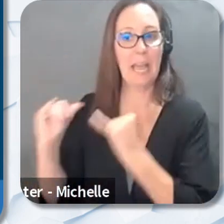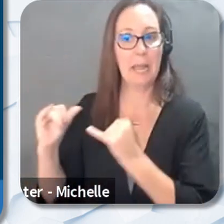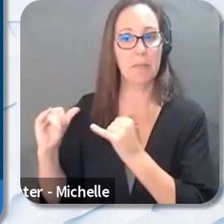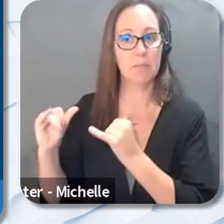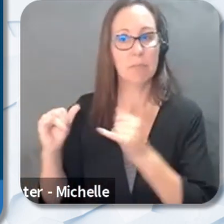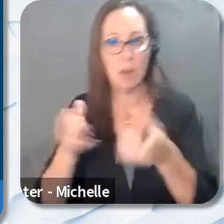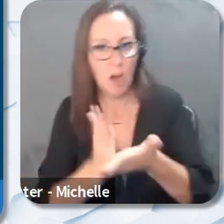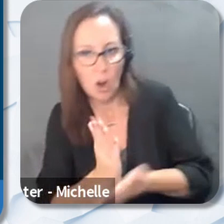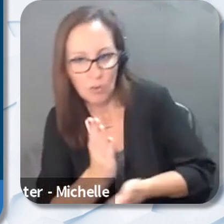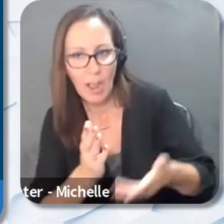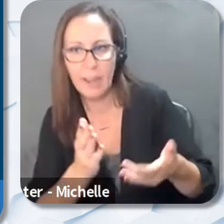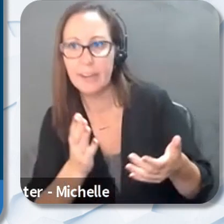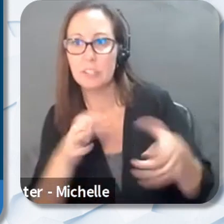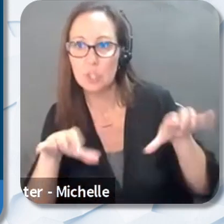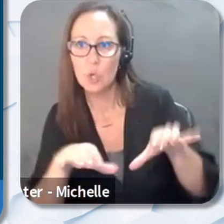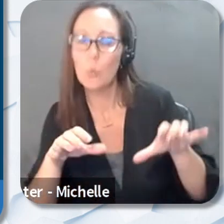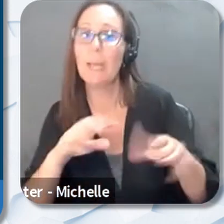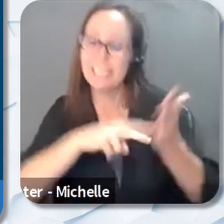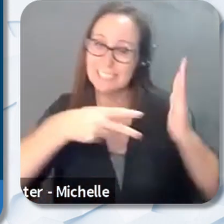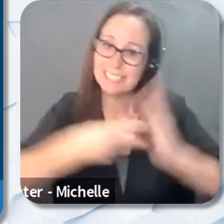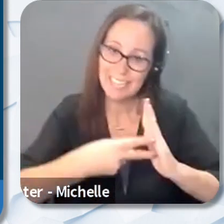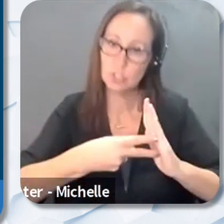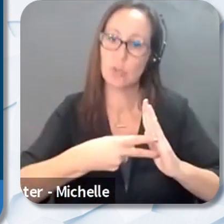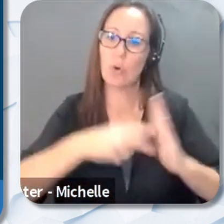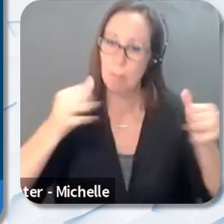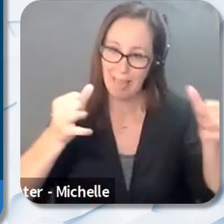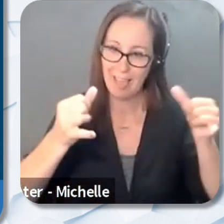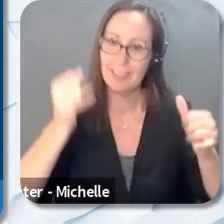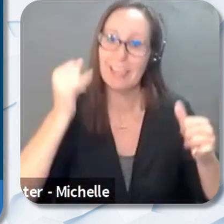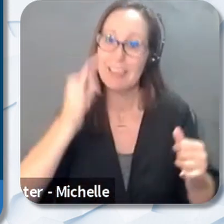for them to be doing intentional play. Is you as long as you know why they're playing